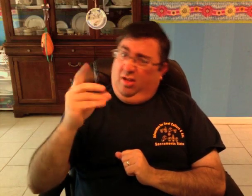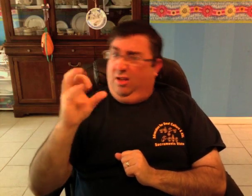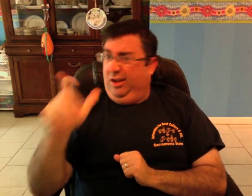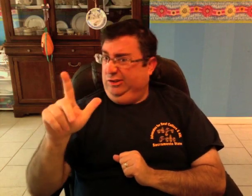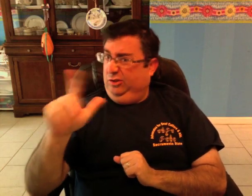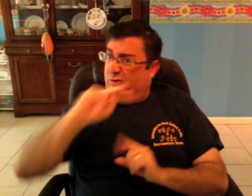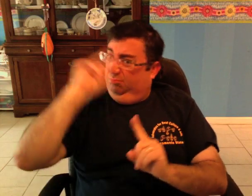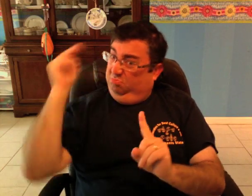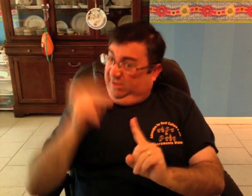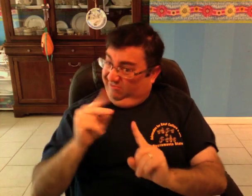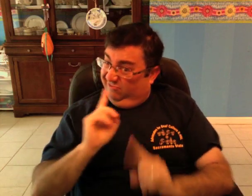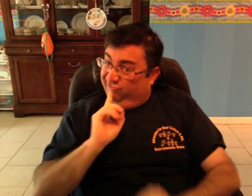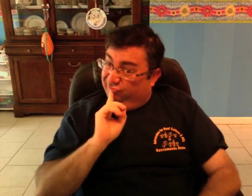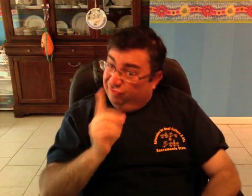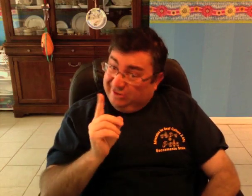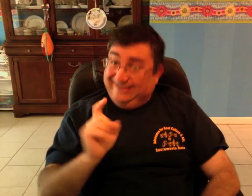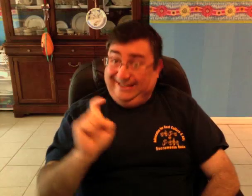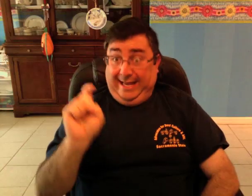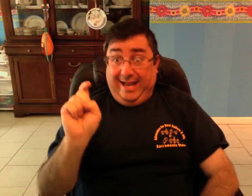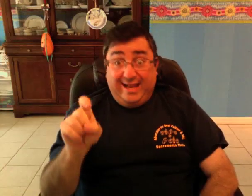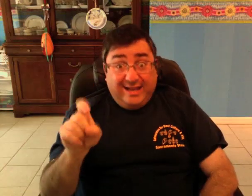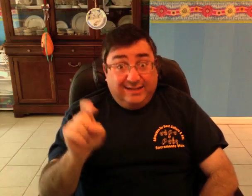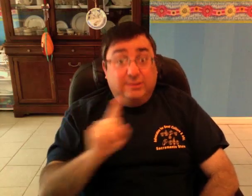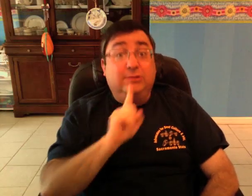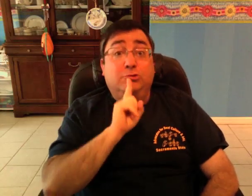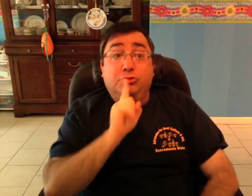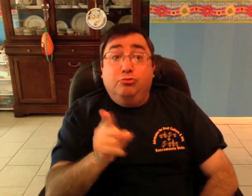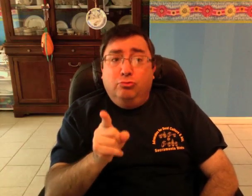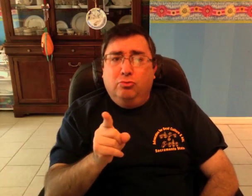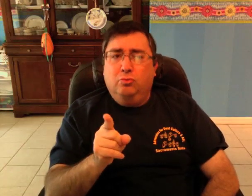Does that pathological perspective have to be so?